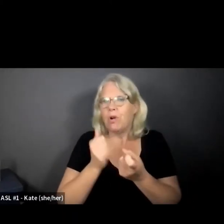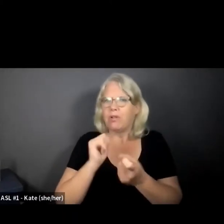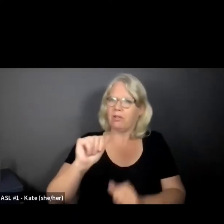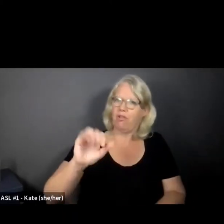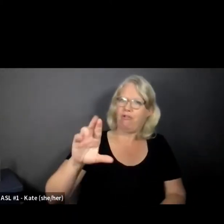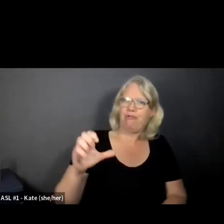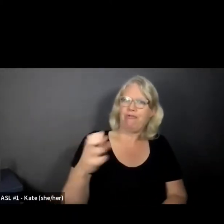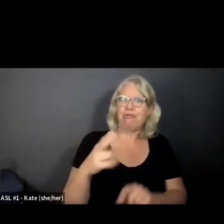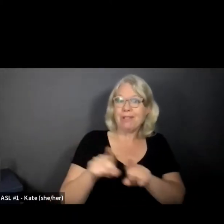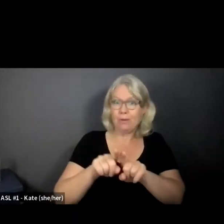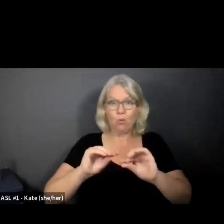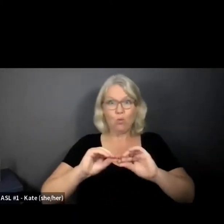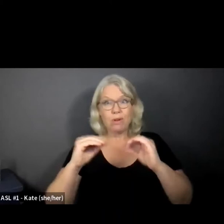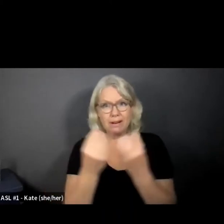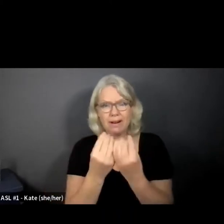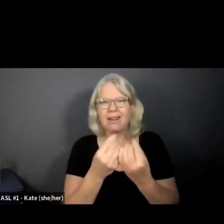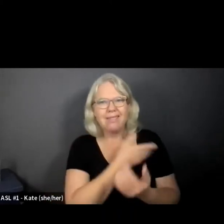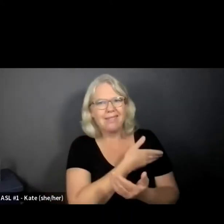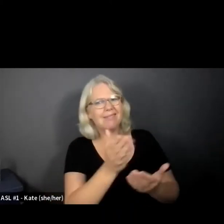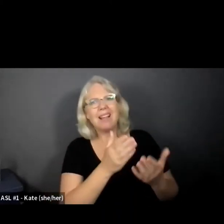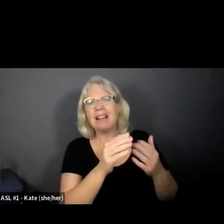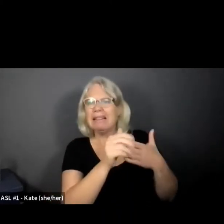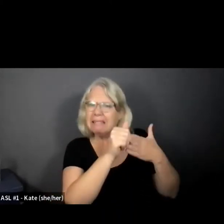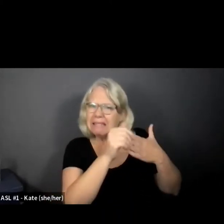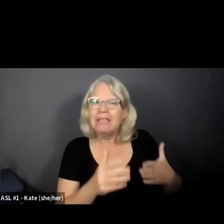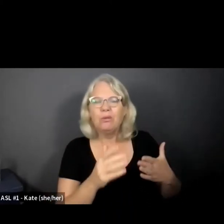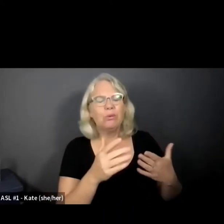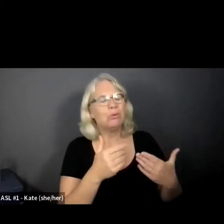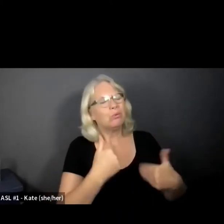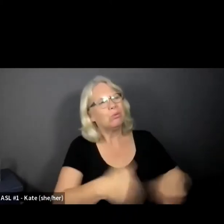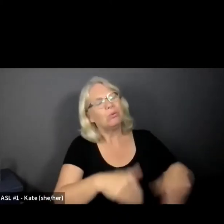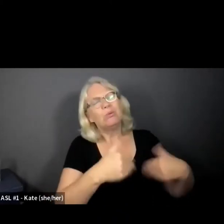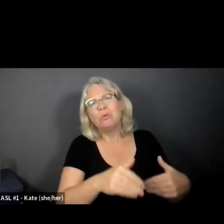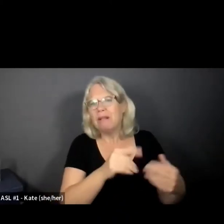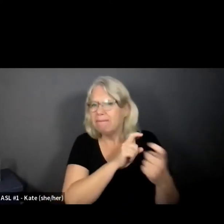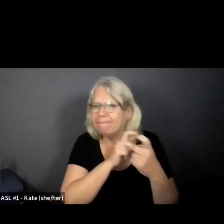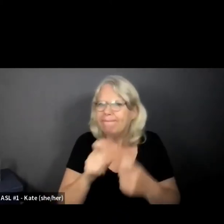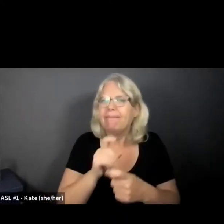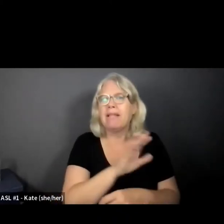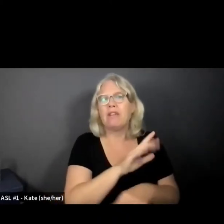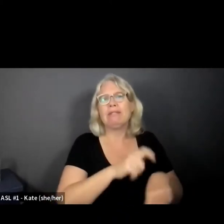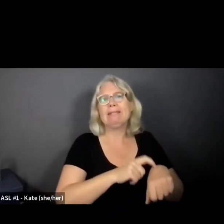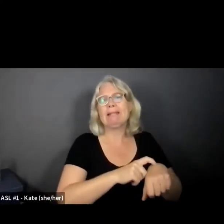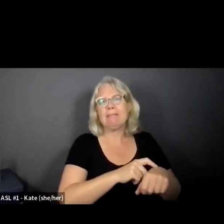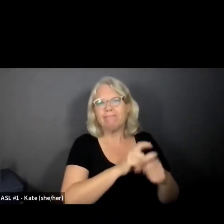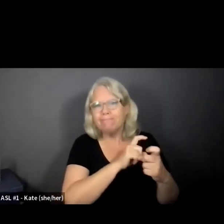CONSISTENTLY GIVE US SO MUCH OF THEIR TIME, SHARE THEIR WISDOM AND SHARE WITH US THEIR EXPERTISE.